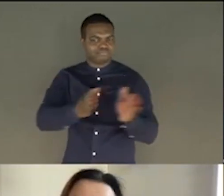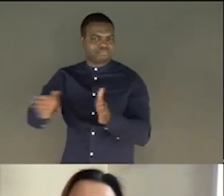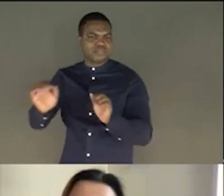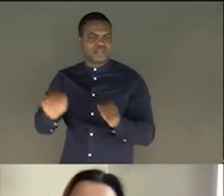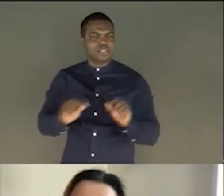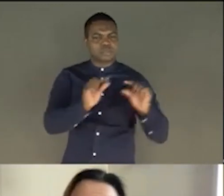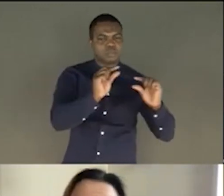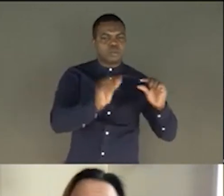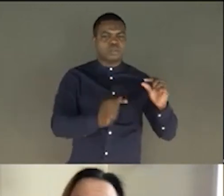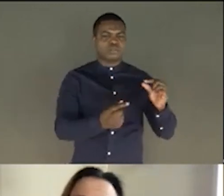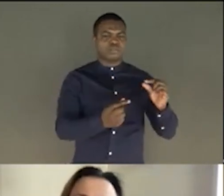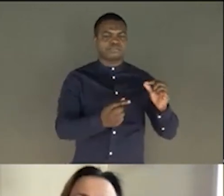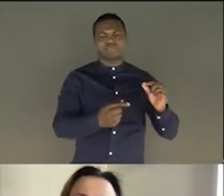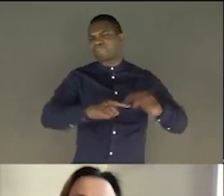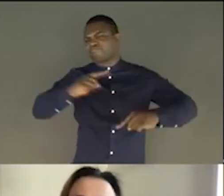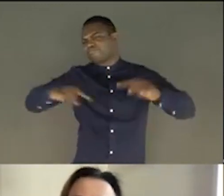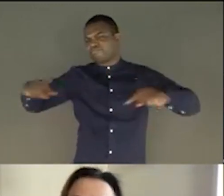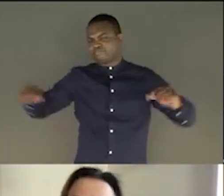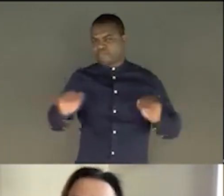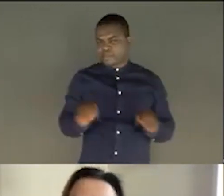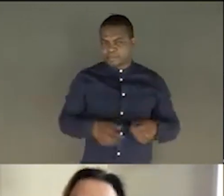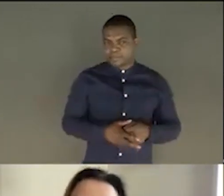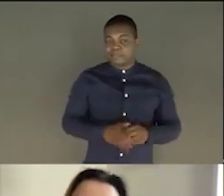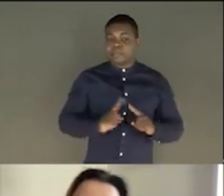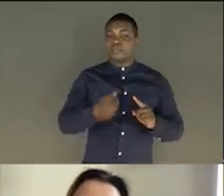I would say work with the structure, do your best of the best practices of what